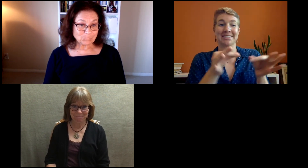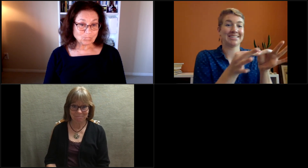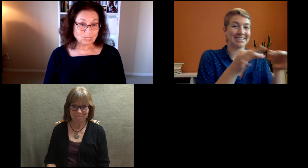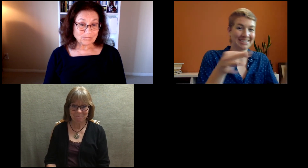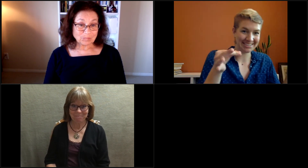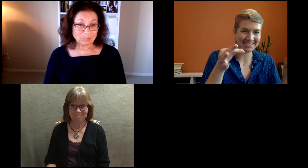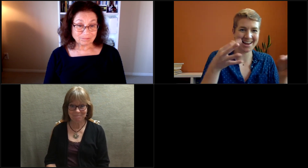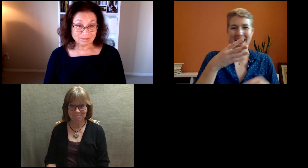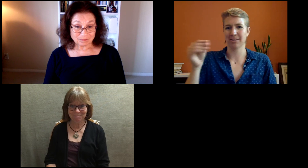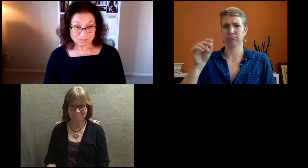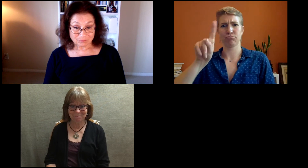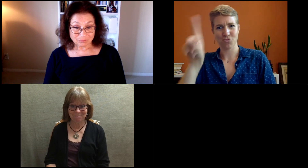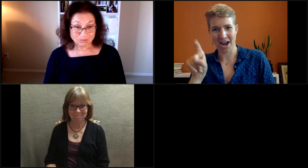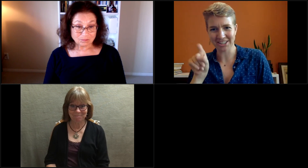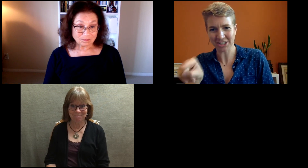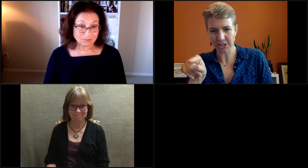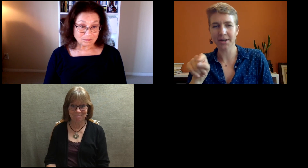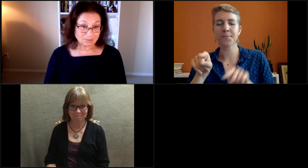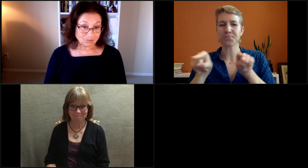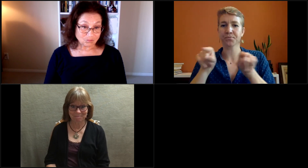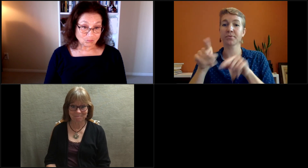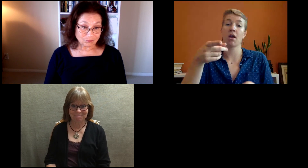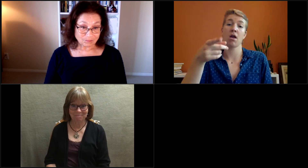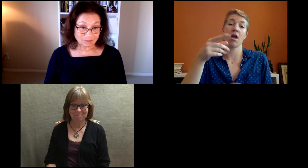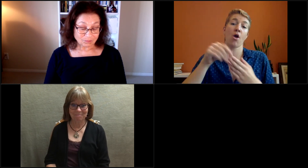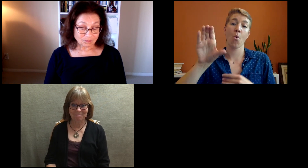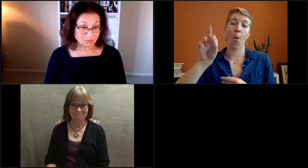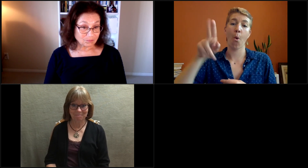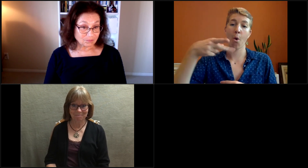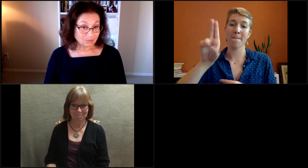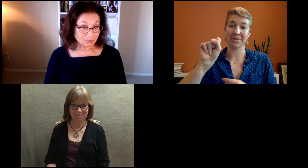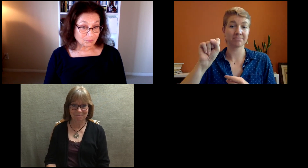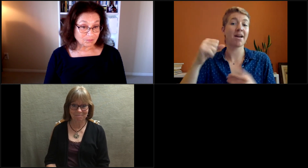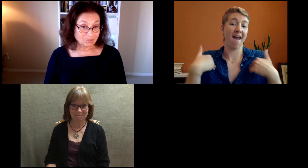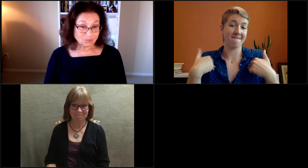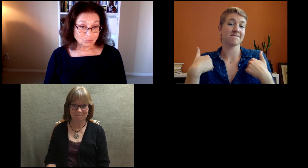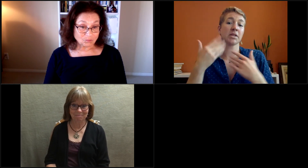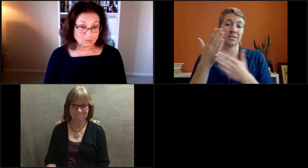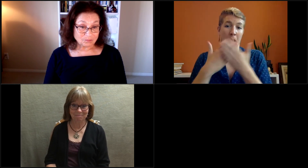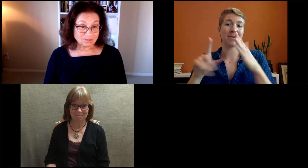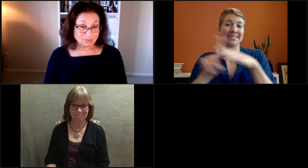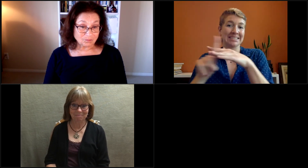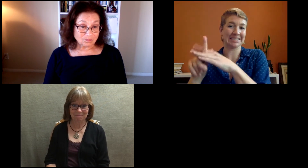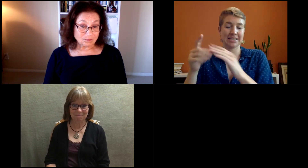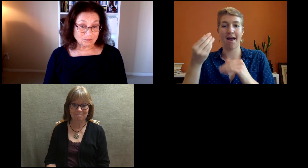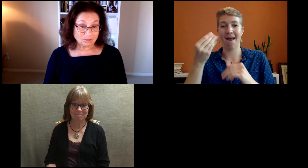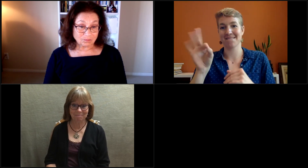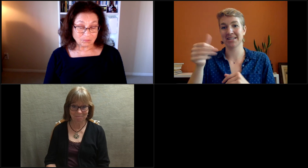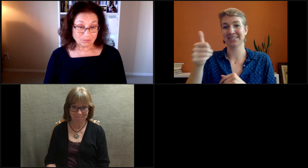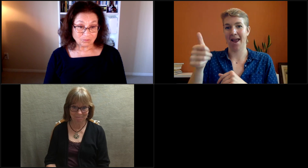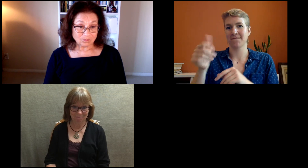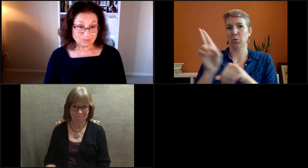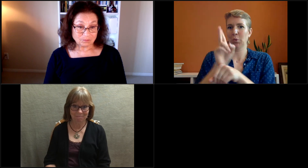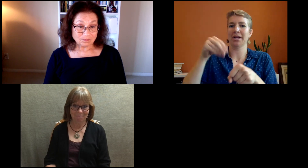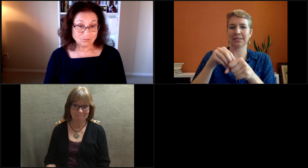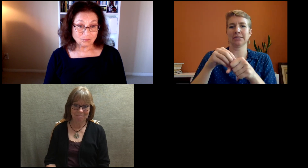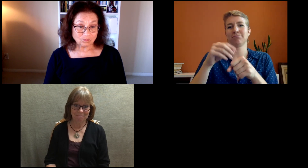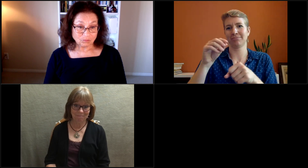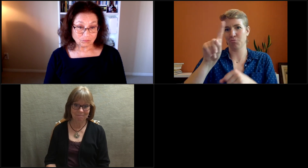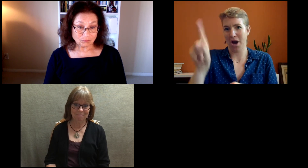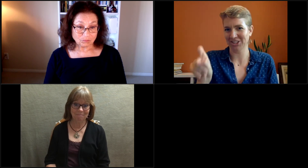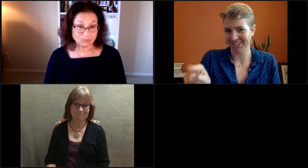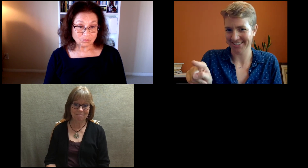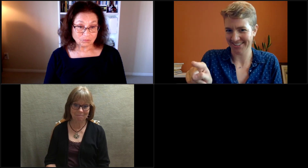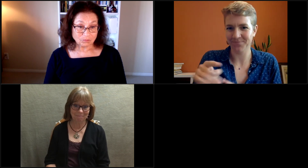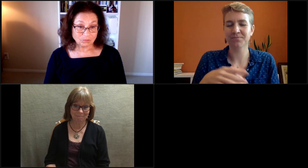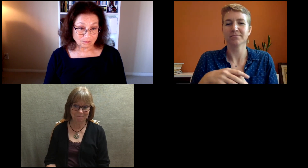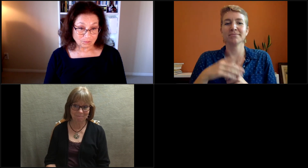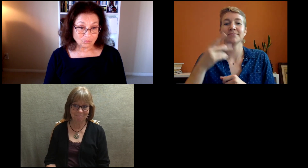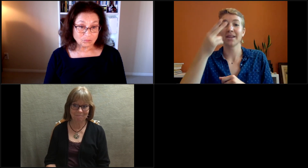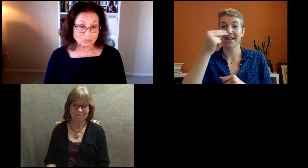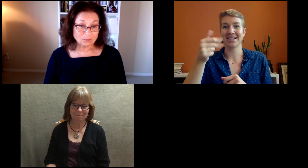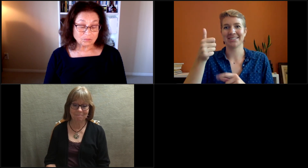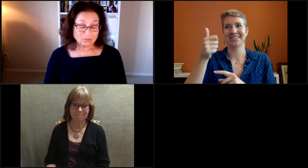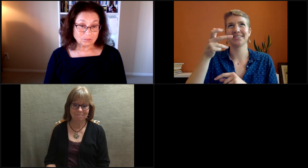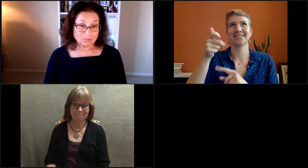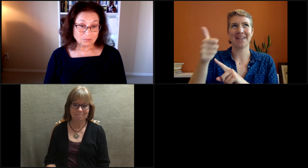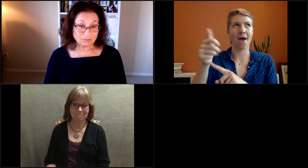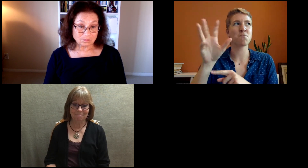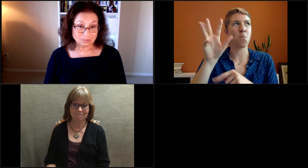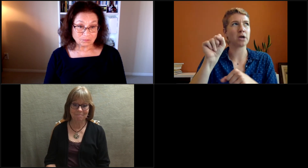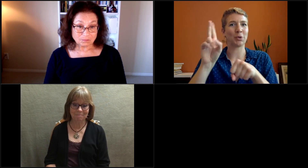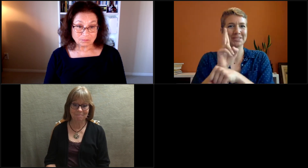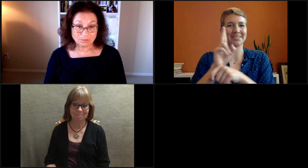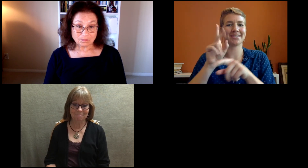So that the difference between a sentence and an interrogative. The corpus has some instances of SELF being used in sentences that are questions.